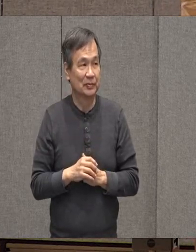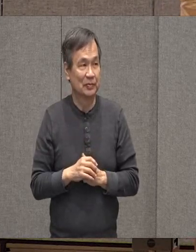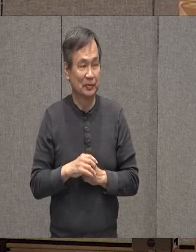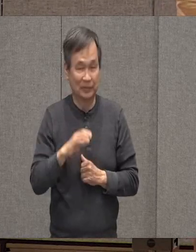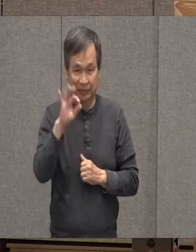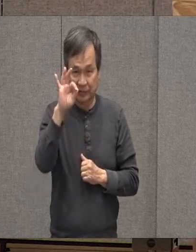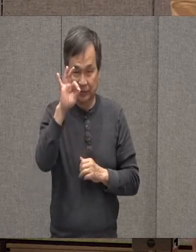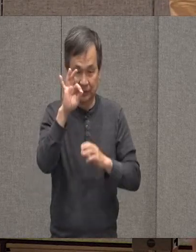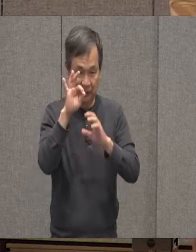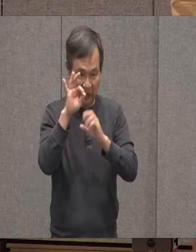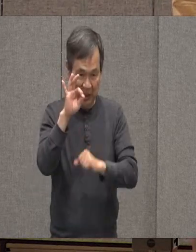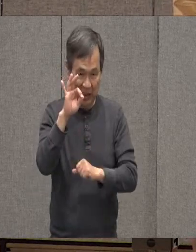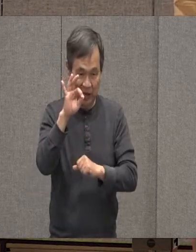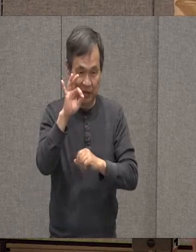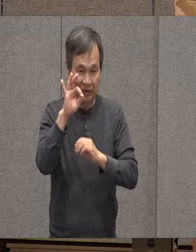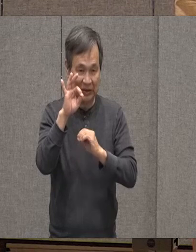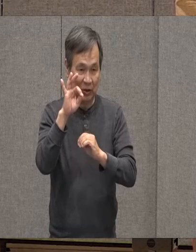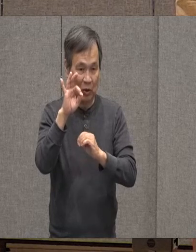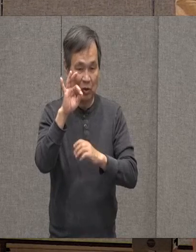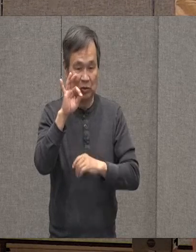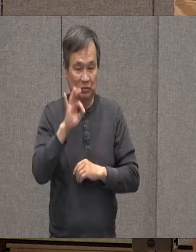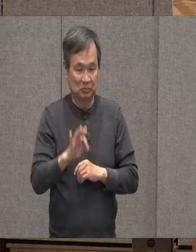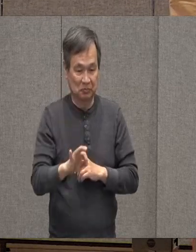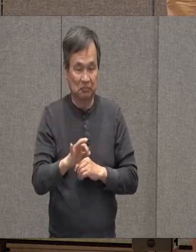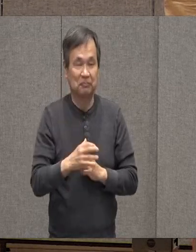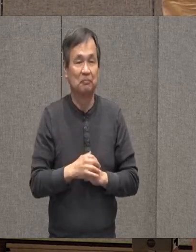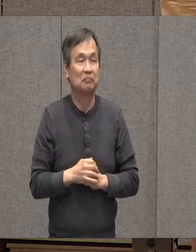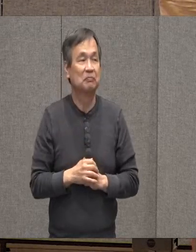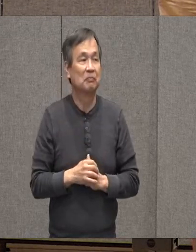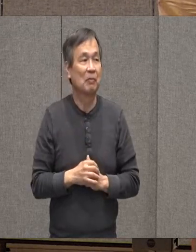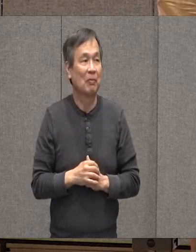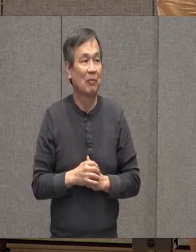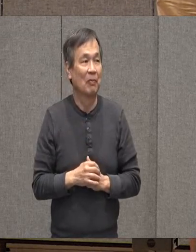Nine take away zero leaves us with nine,